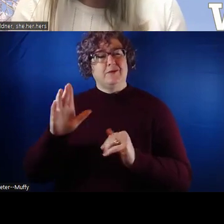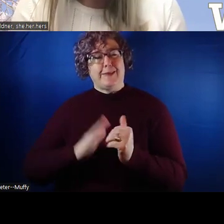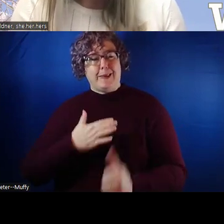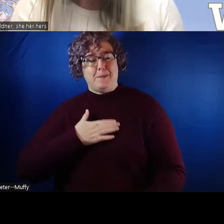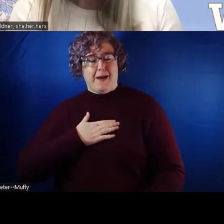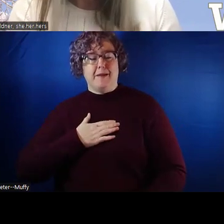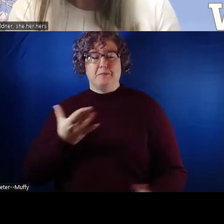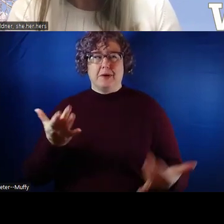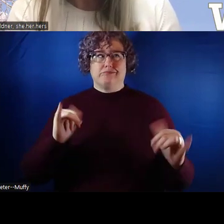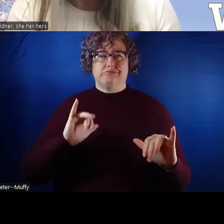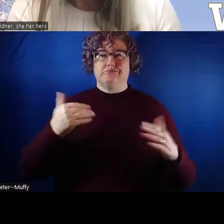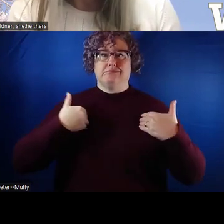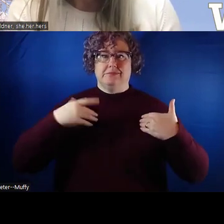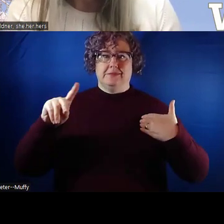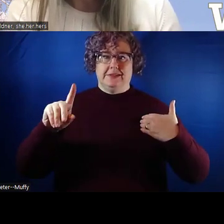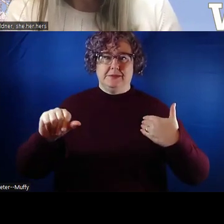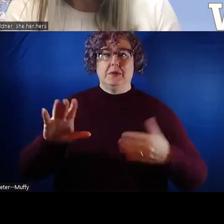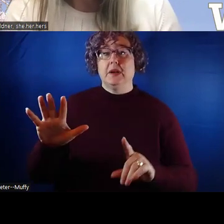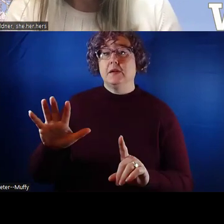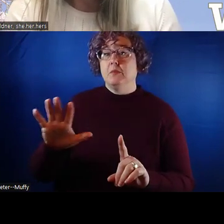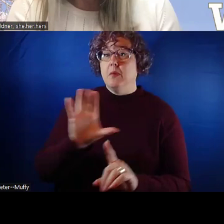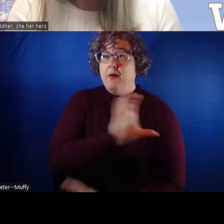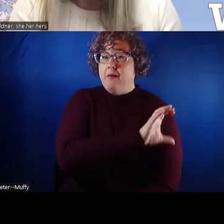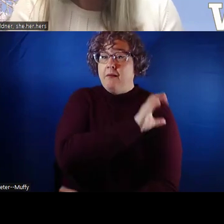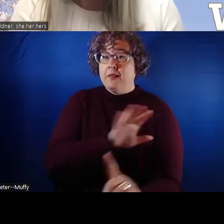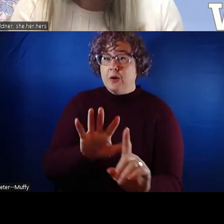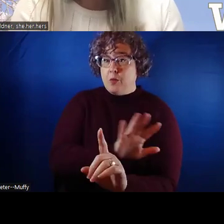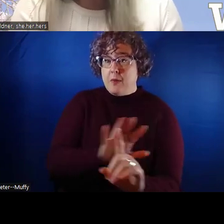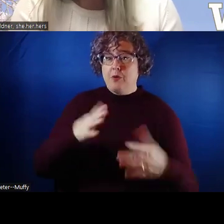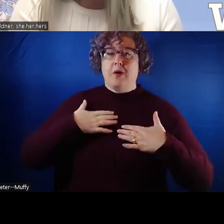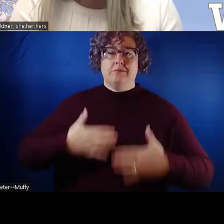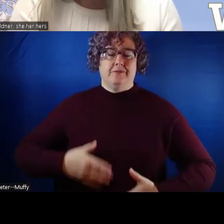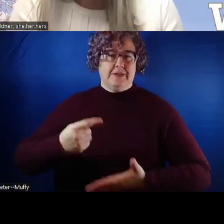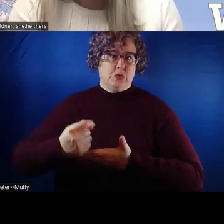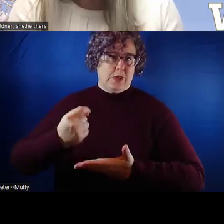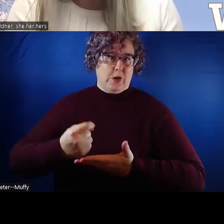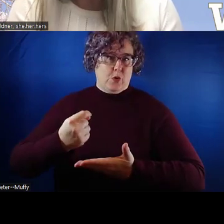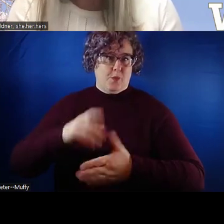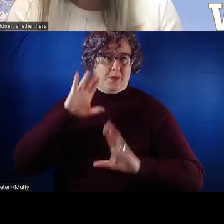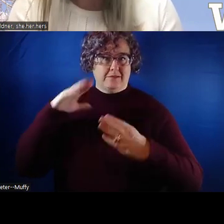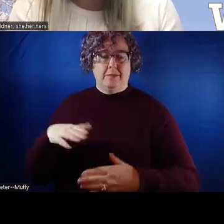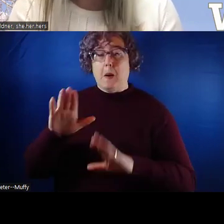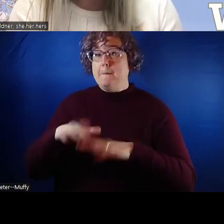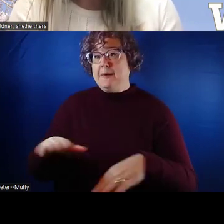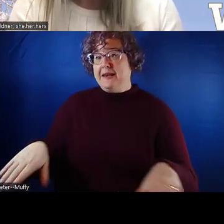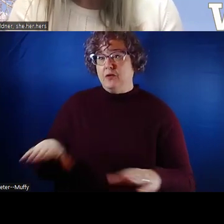And my clinical background is in physical therapy, is particularly pediatric physical therapy.